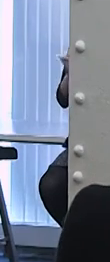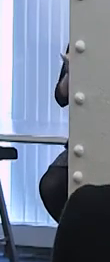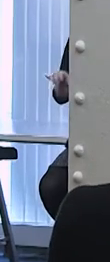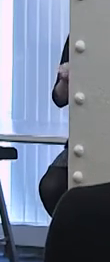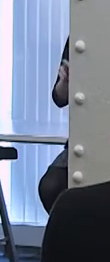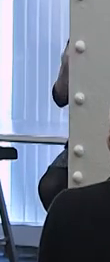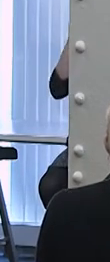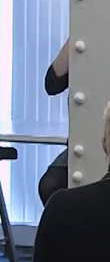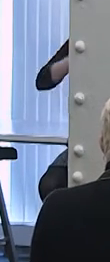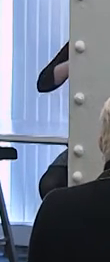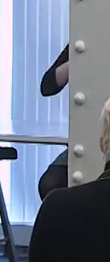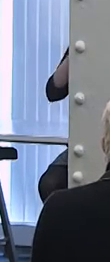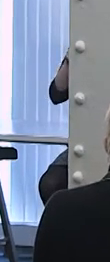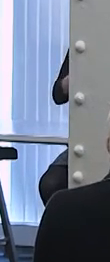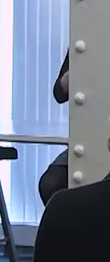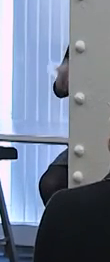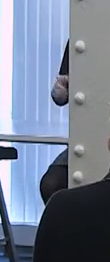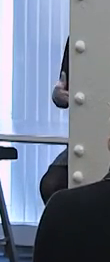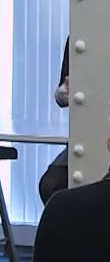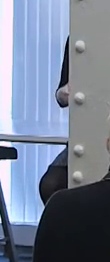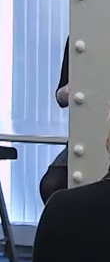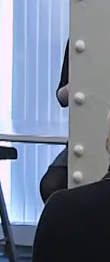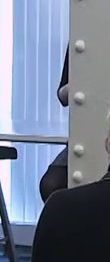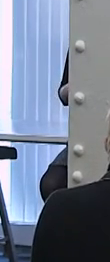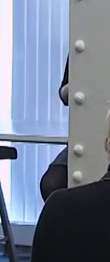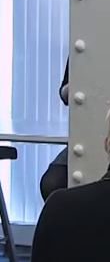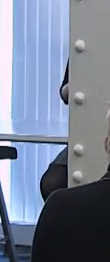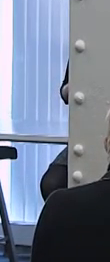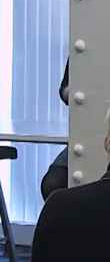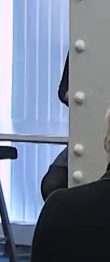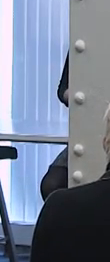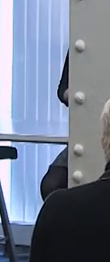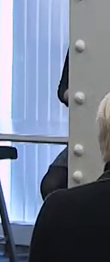without the consent of the person who has learned to live that way.